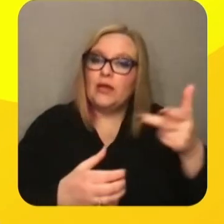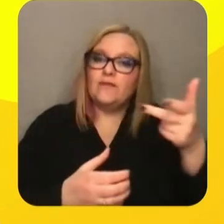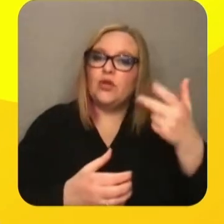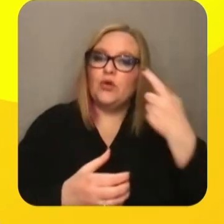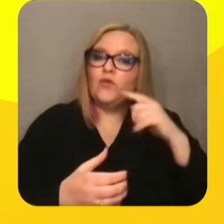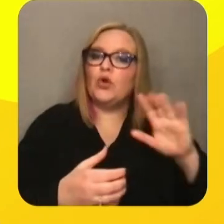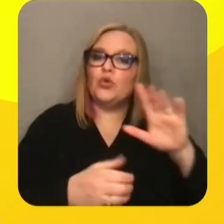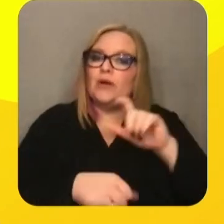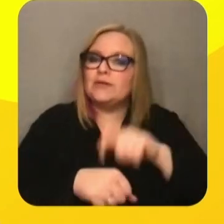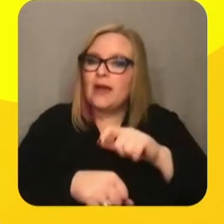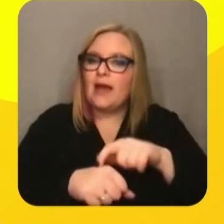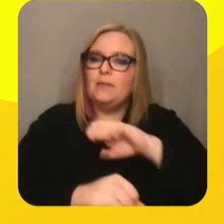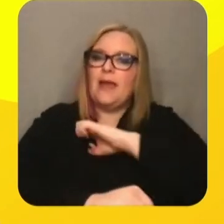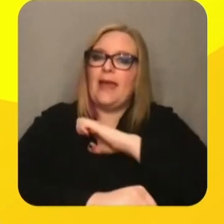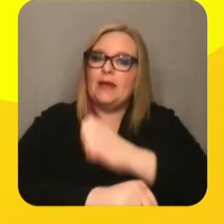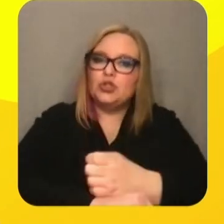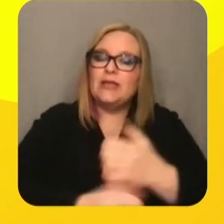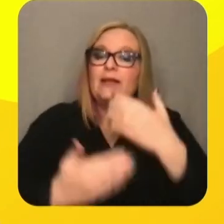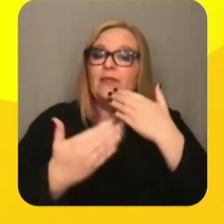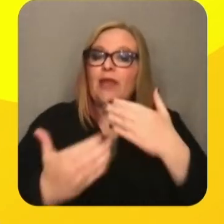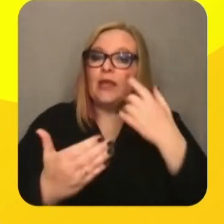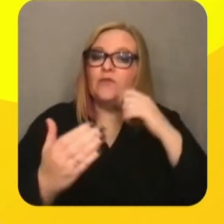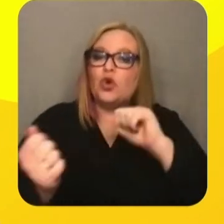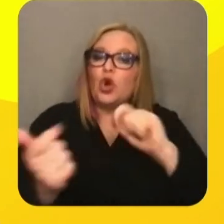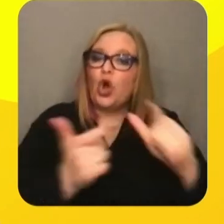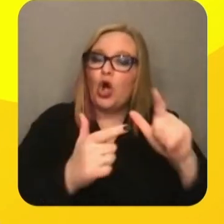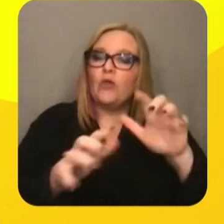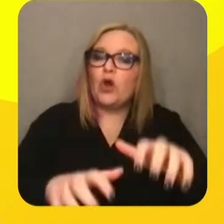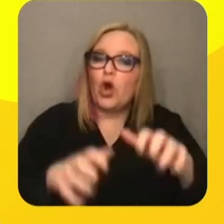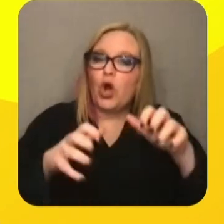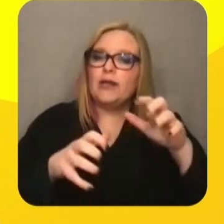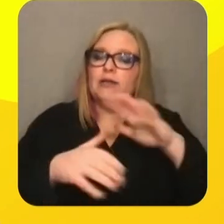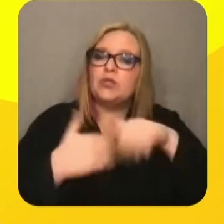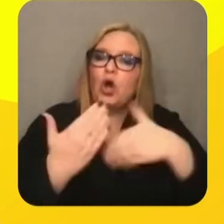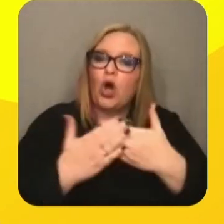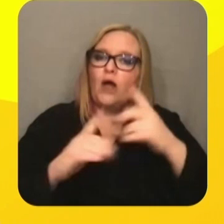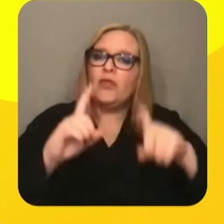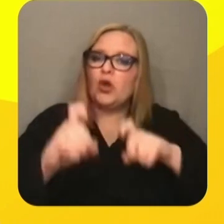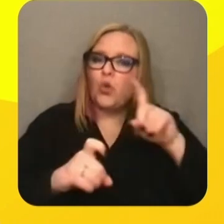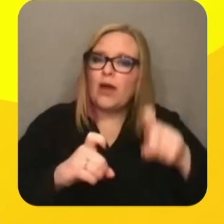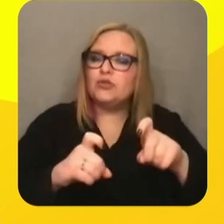And thank you to all the audience and for all the questions that we got. And I'm sorry we couldn't get through all of them,